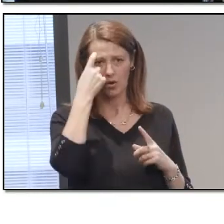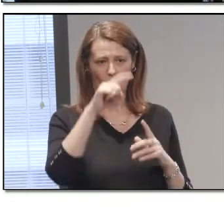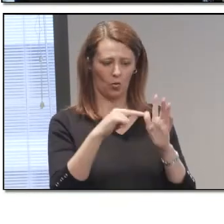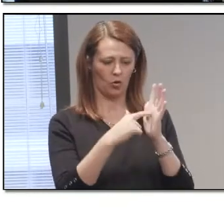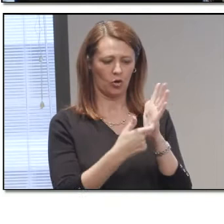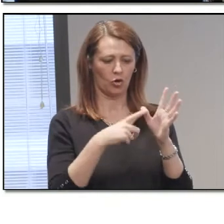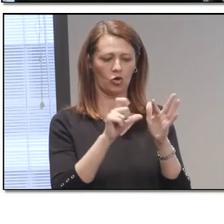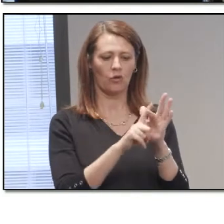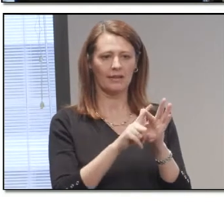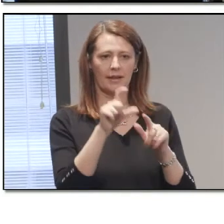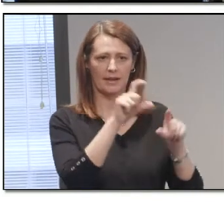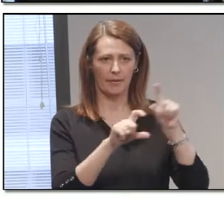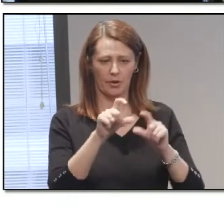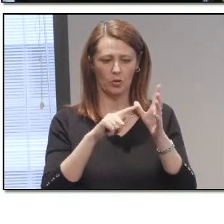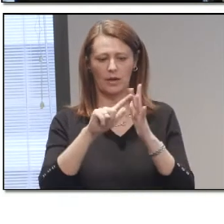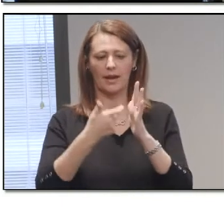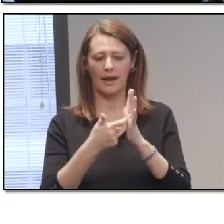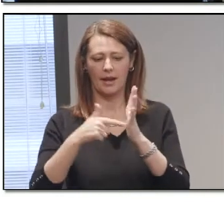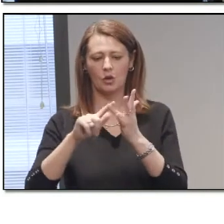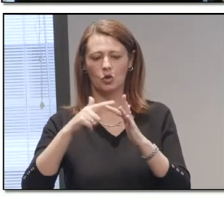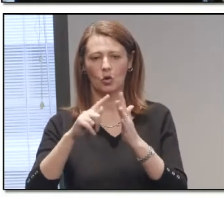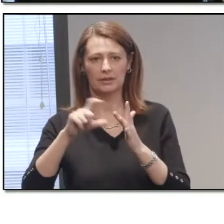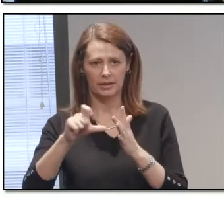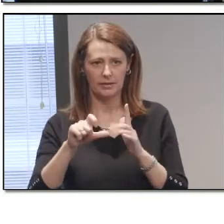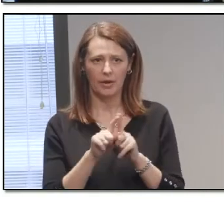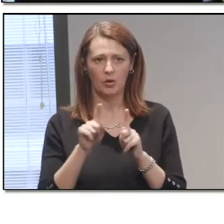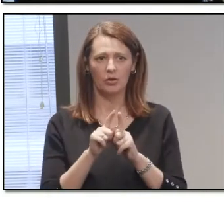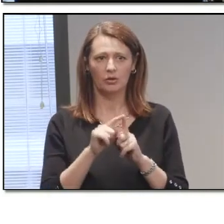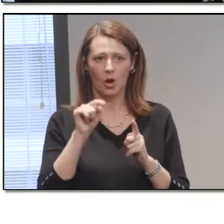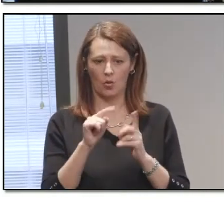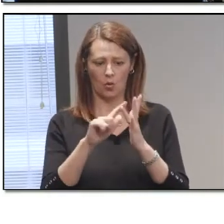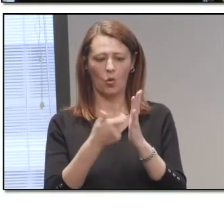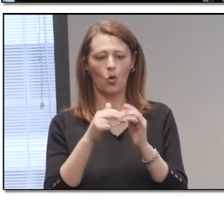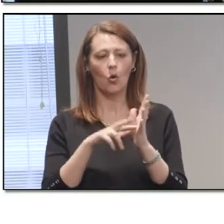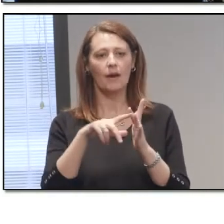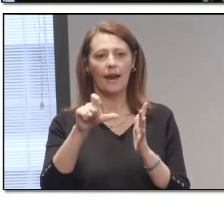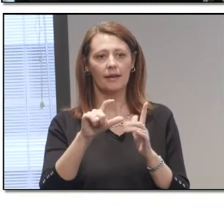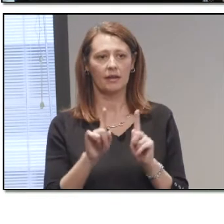chemicals, our air toxics, but also some of our persistent organic pollutants and other pollutants